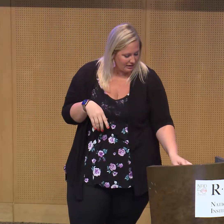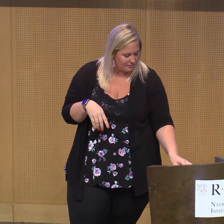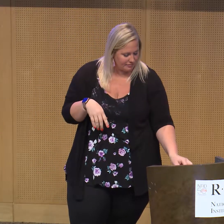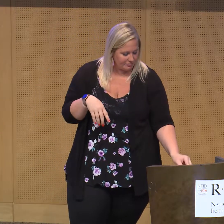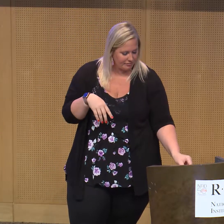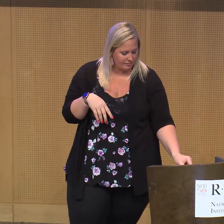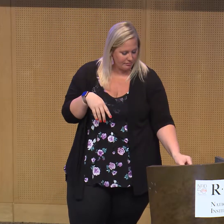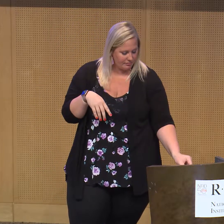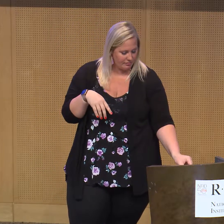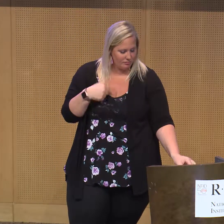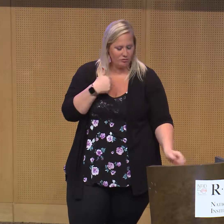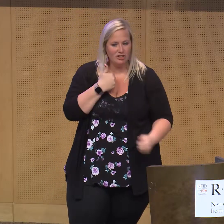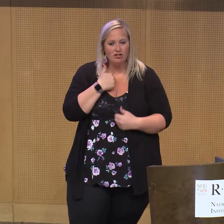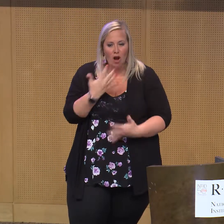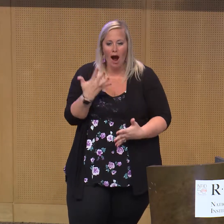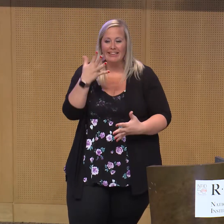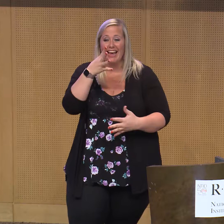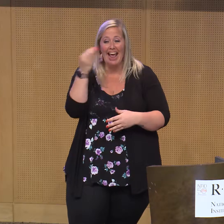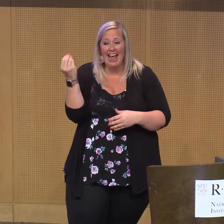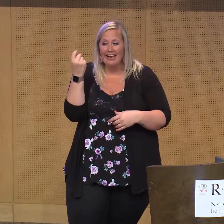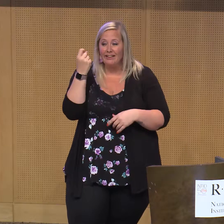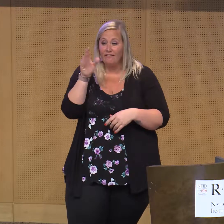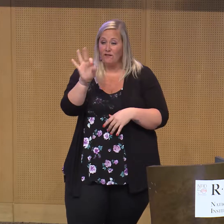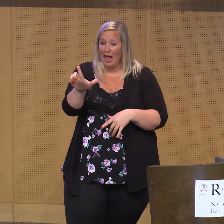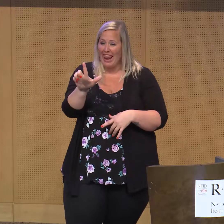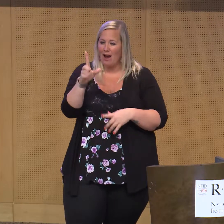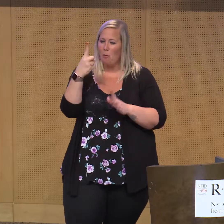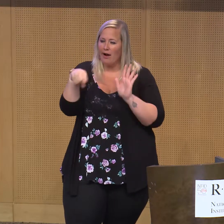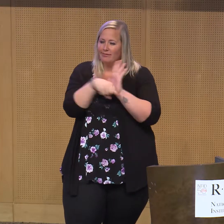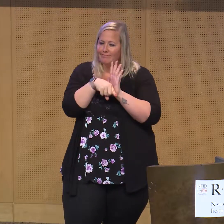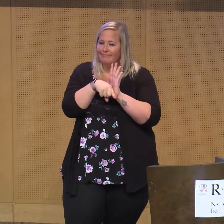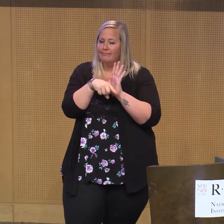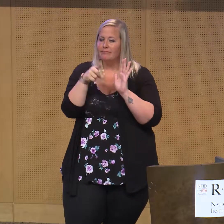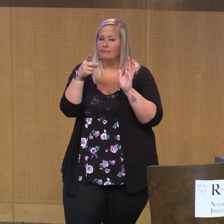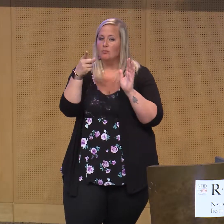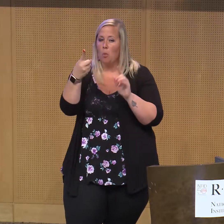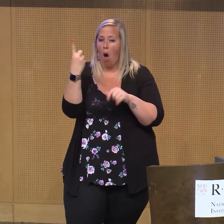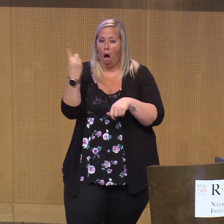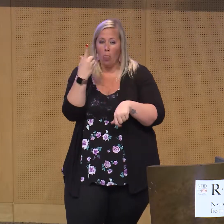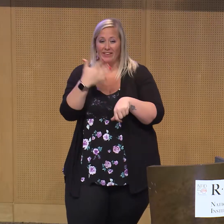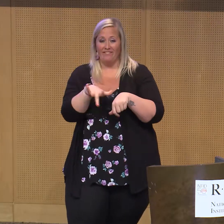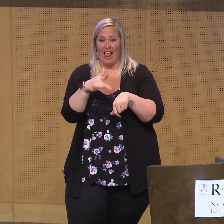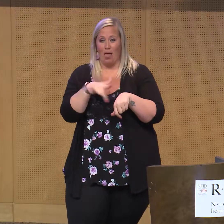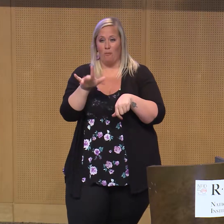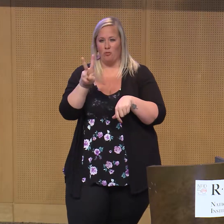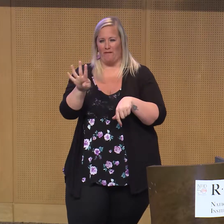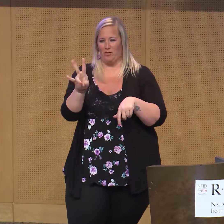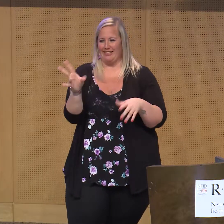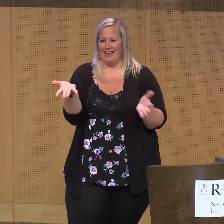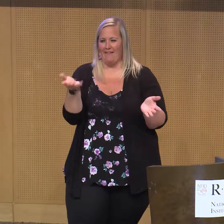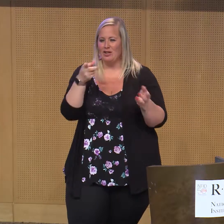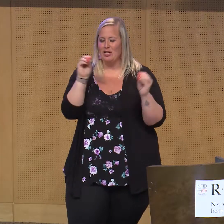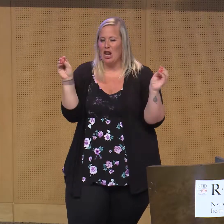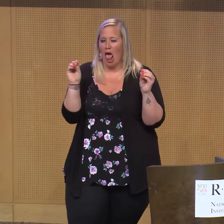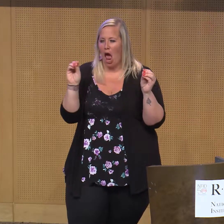I wasn't setting parameters for my schedule. I was exhausted from working so many hours. And the thing about freelancing is,